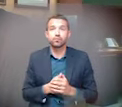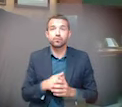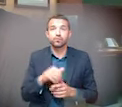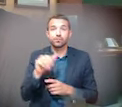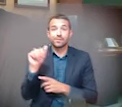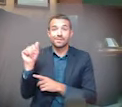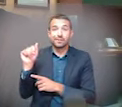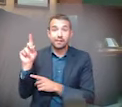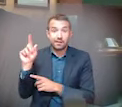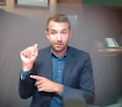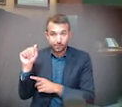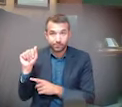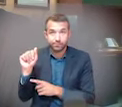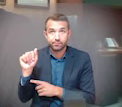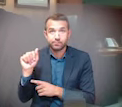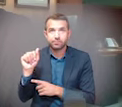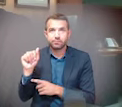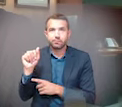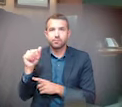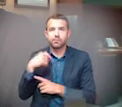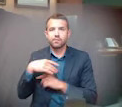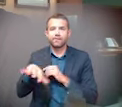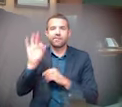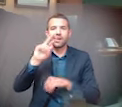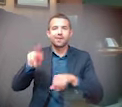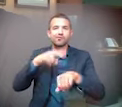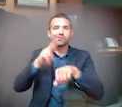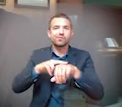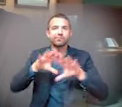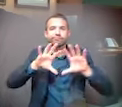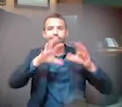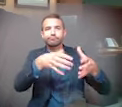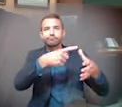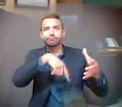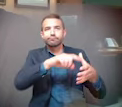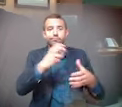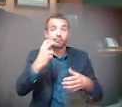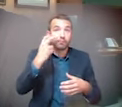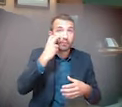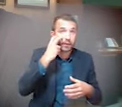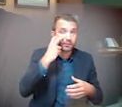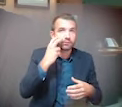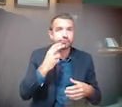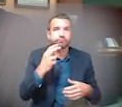an organization of blind people believing in the capacity of blind people, so